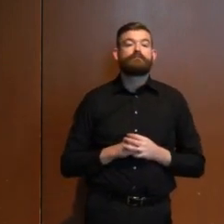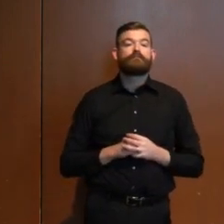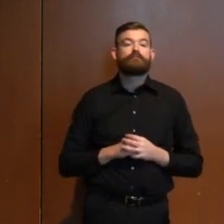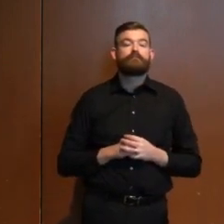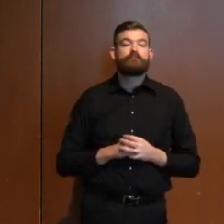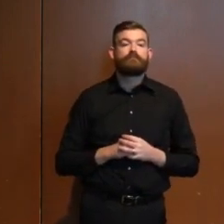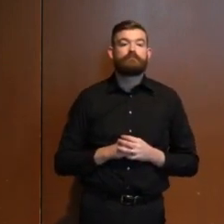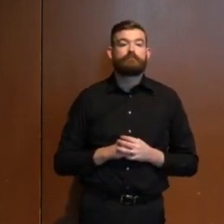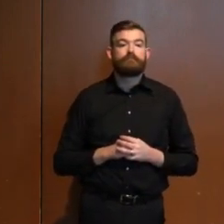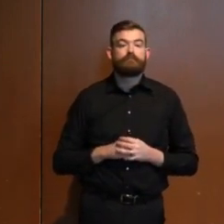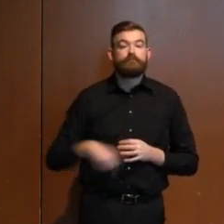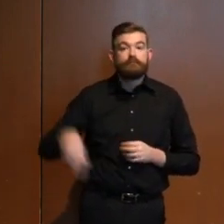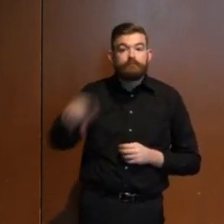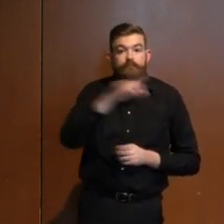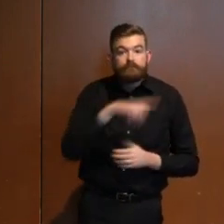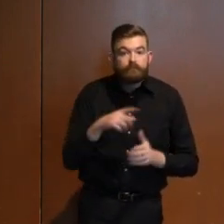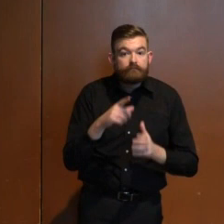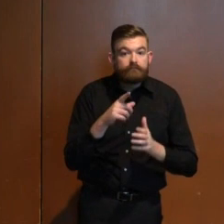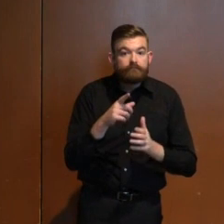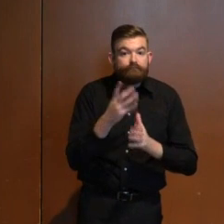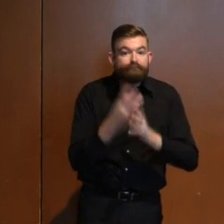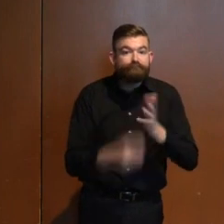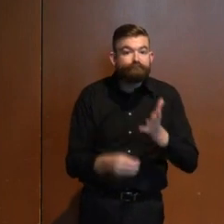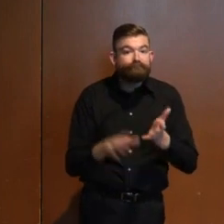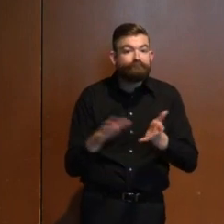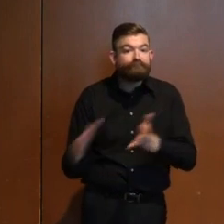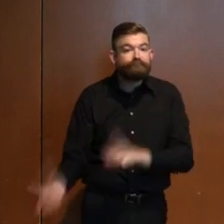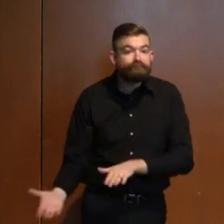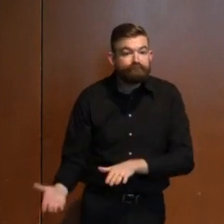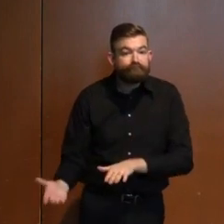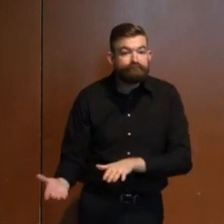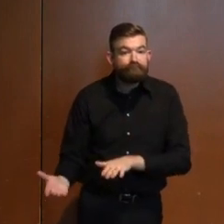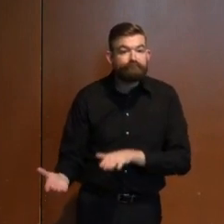FROM MOMOTH AND ONE EACH FROM BOURGON, CUMBERLAND, SUMMERSET